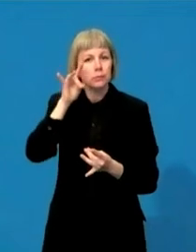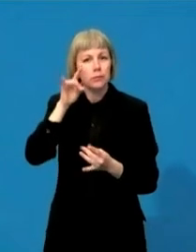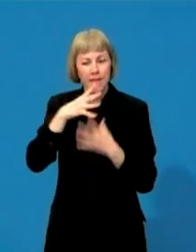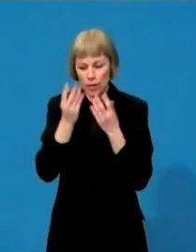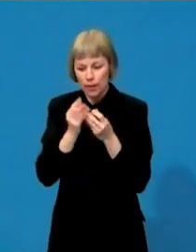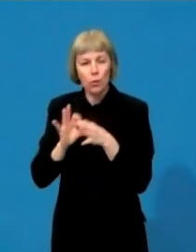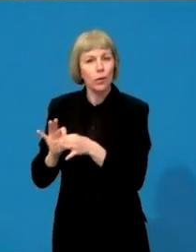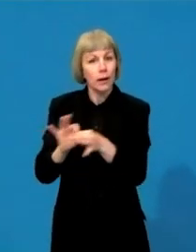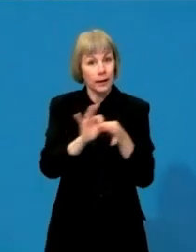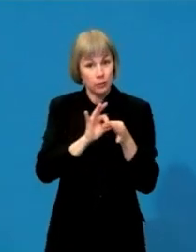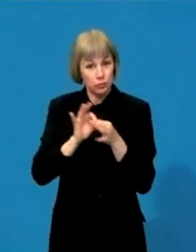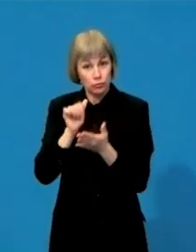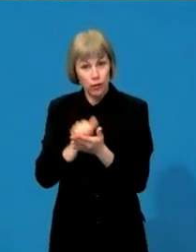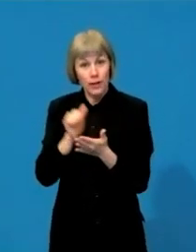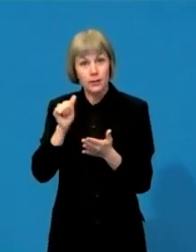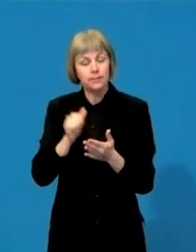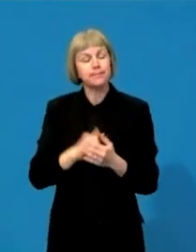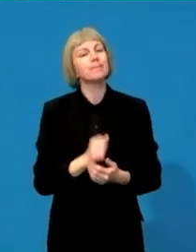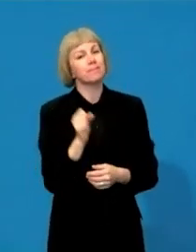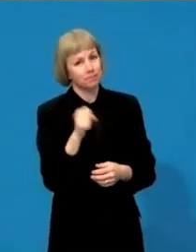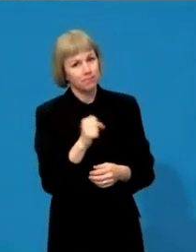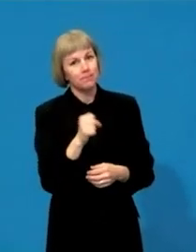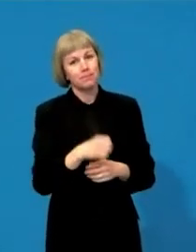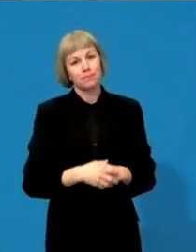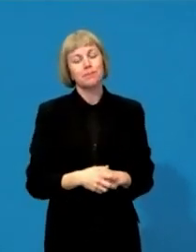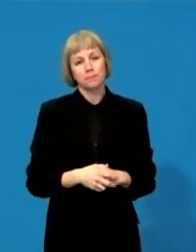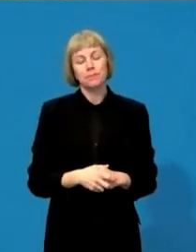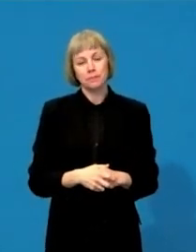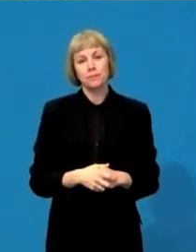Yes. MS TARRAGO: